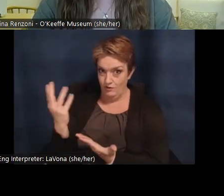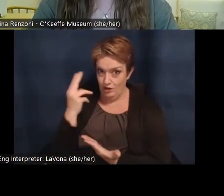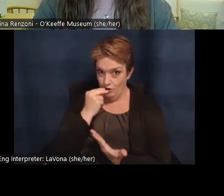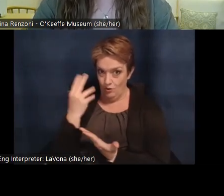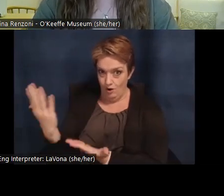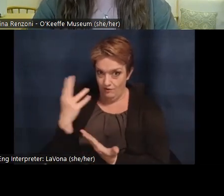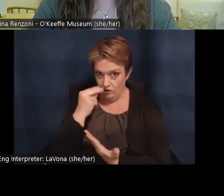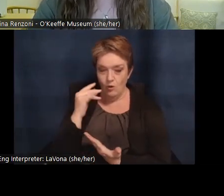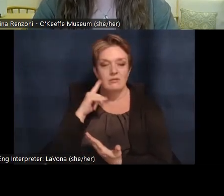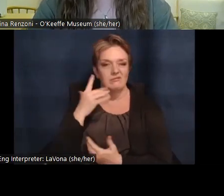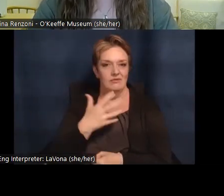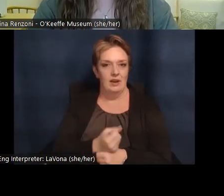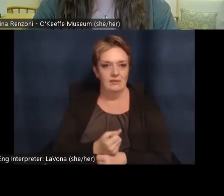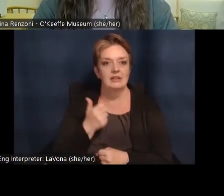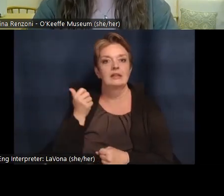O’Keeffe purchases the home at Ghost Ranch.